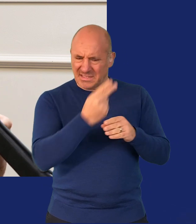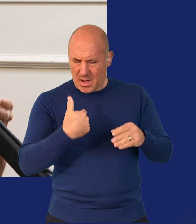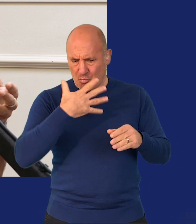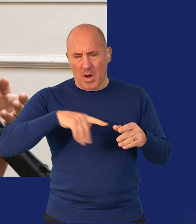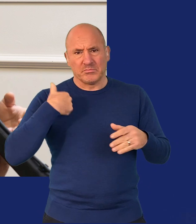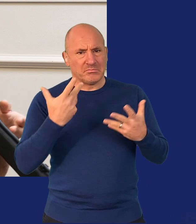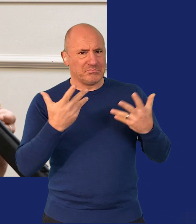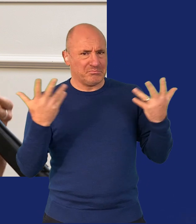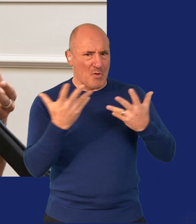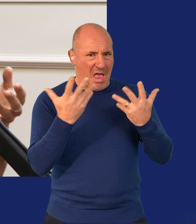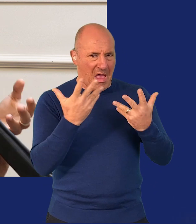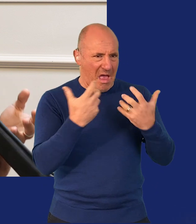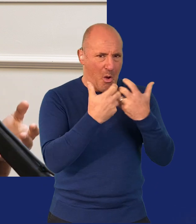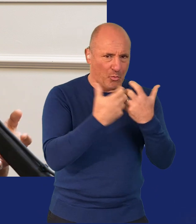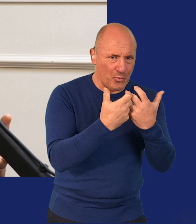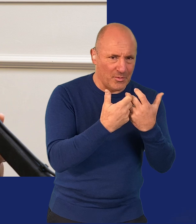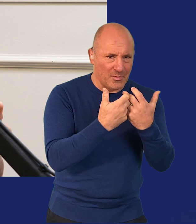I become a learning designer?